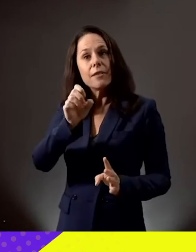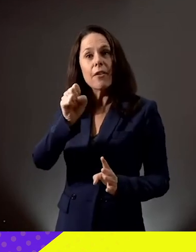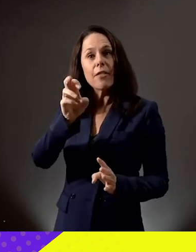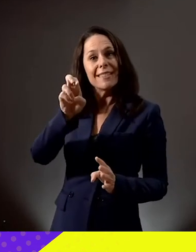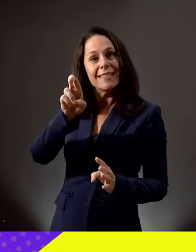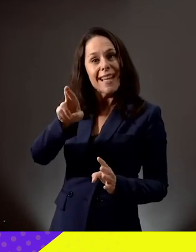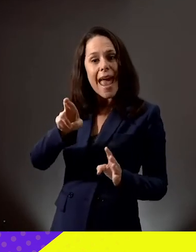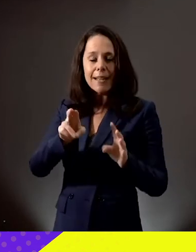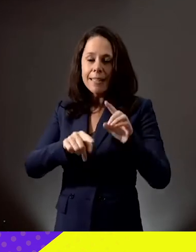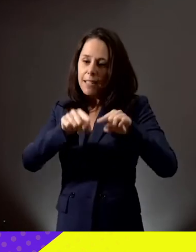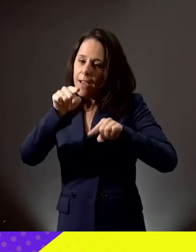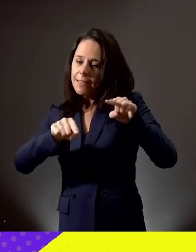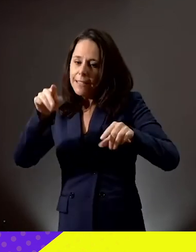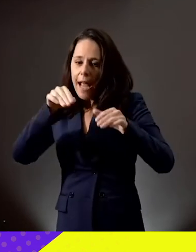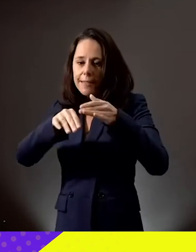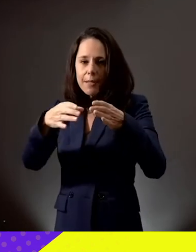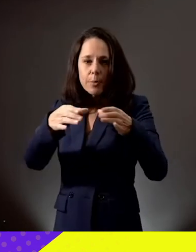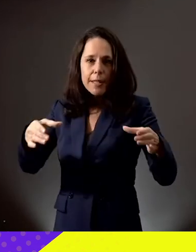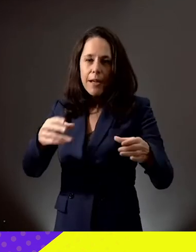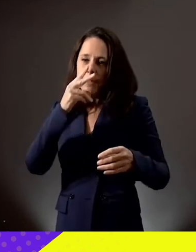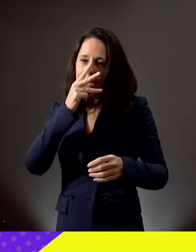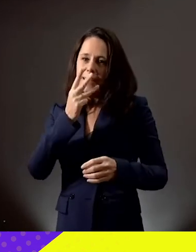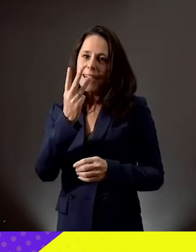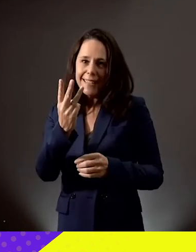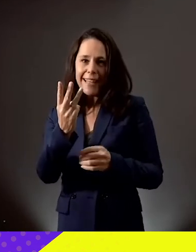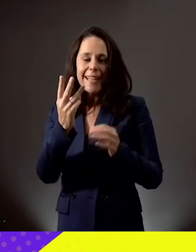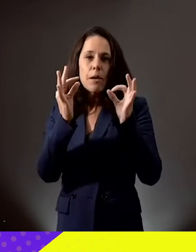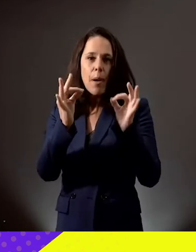has considered three important criteria.